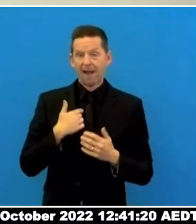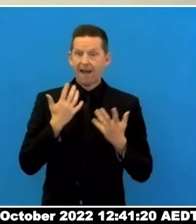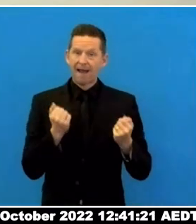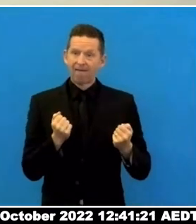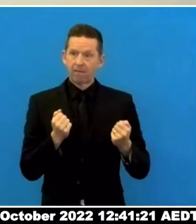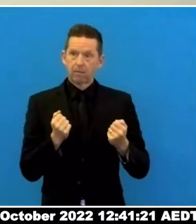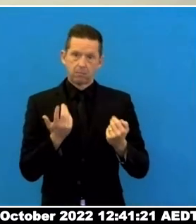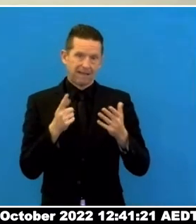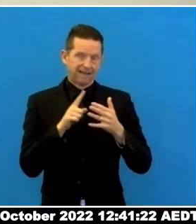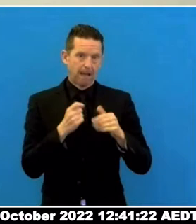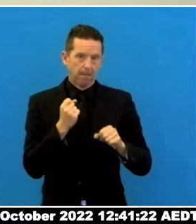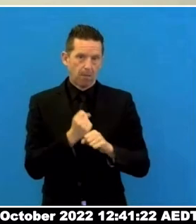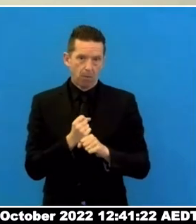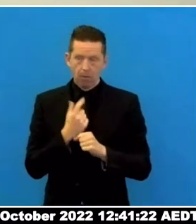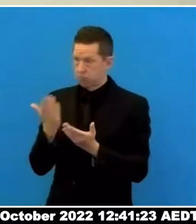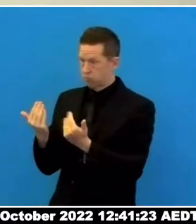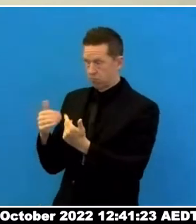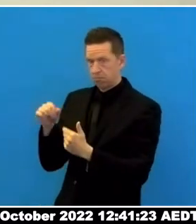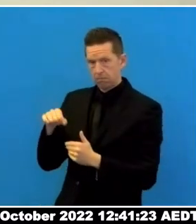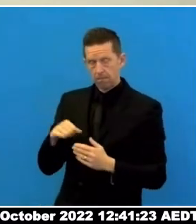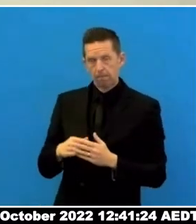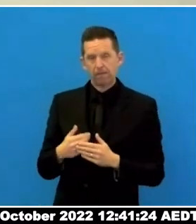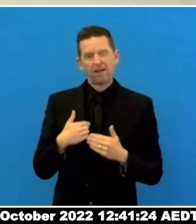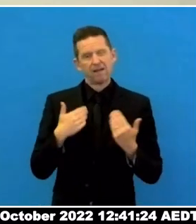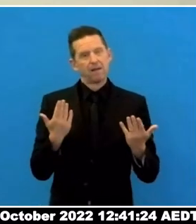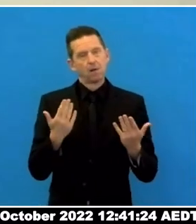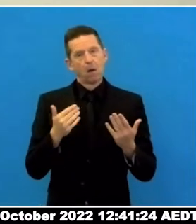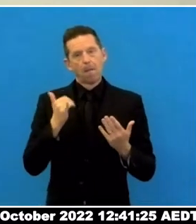So you know, we have got an example that we can talk to,